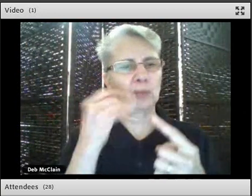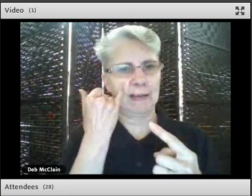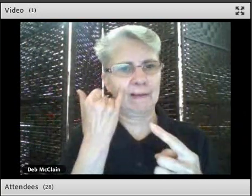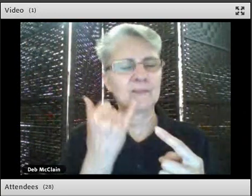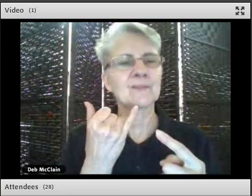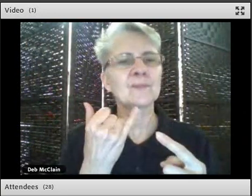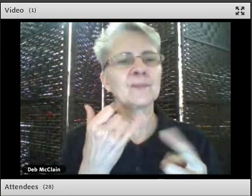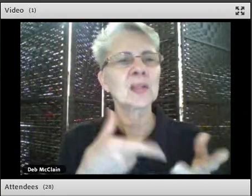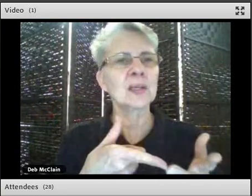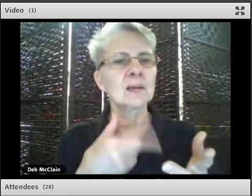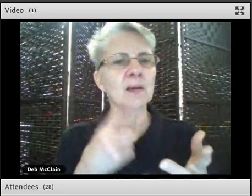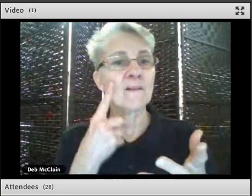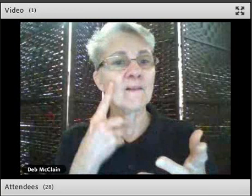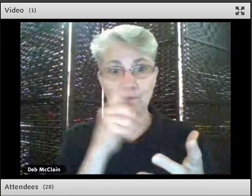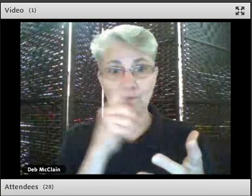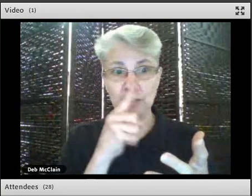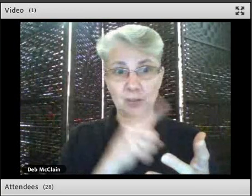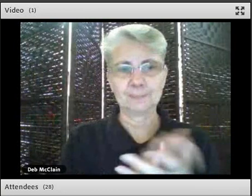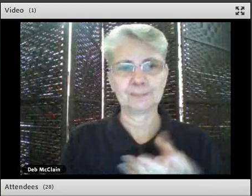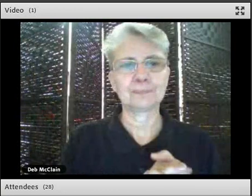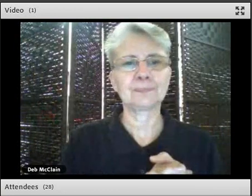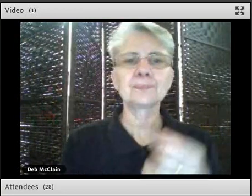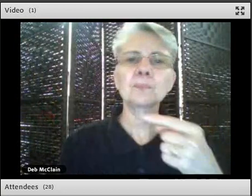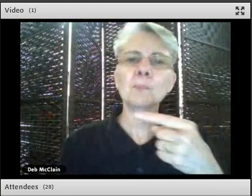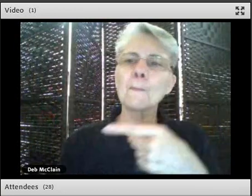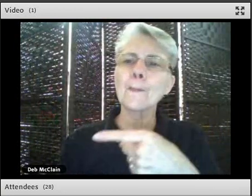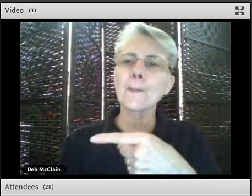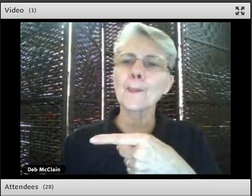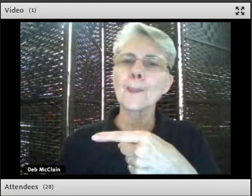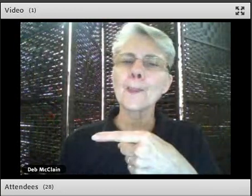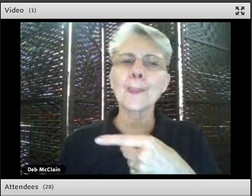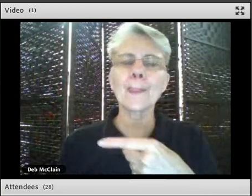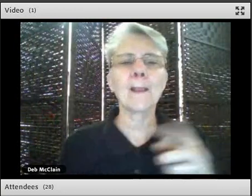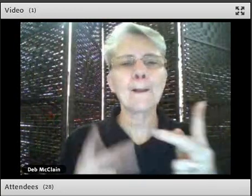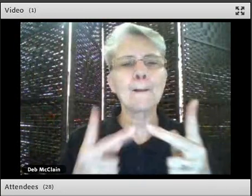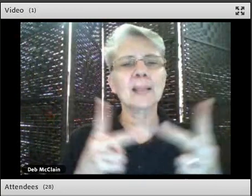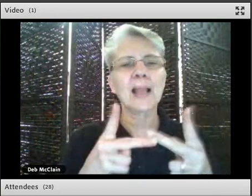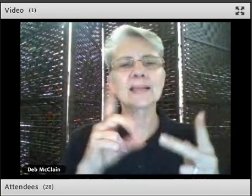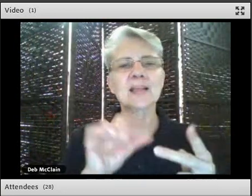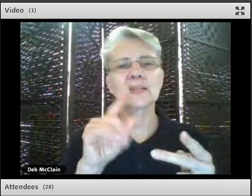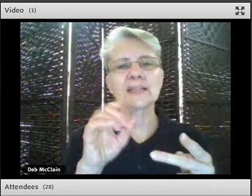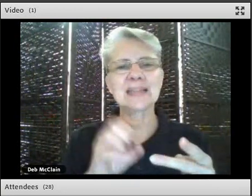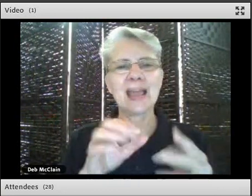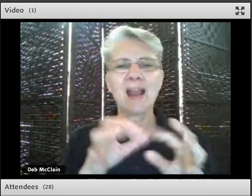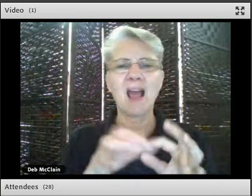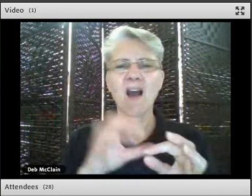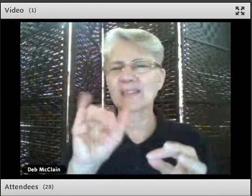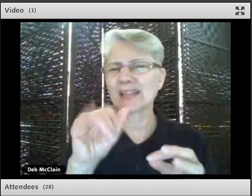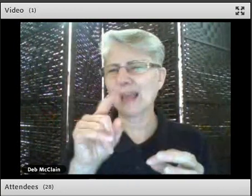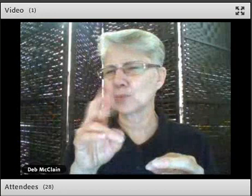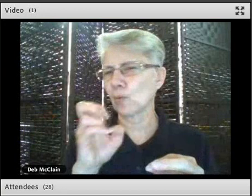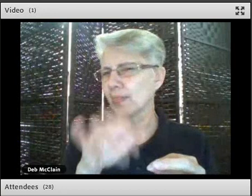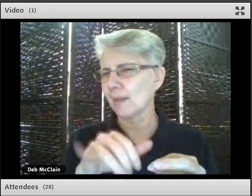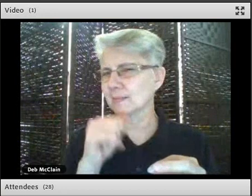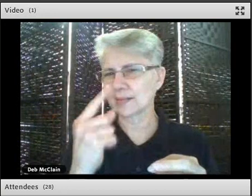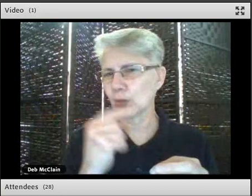So, this is not something that you need to supply for commercially produced audio.